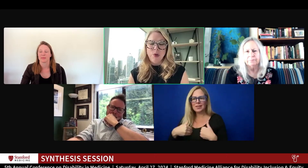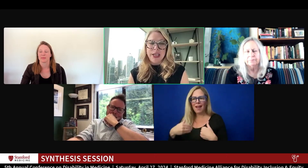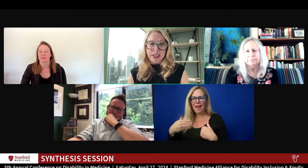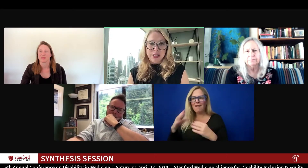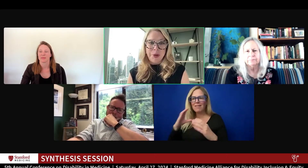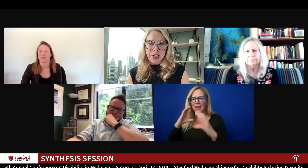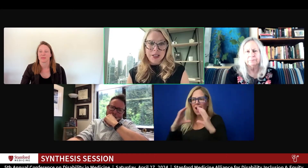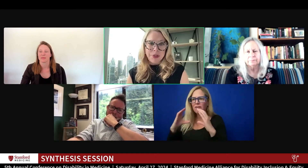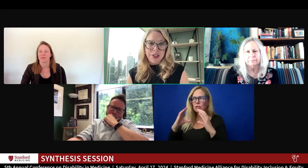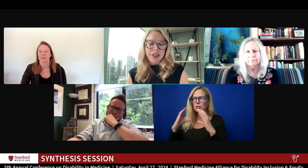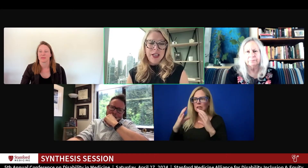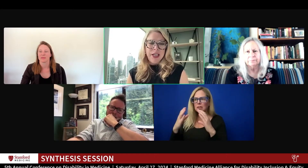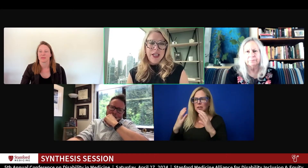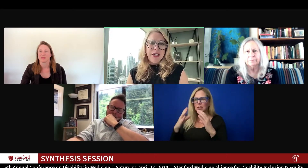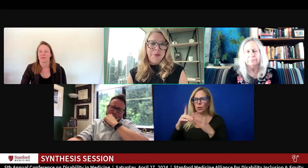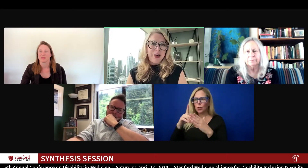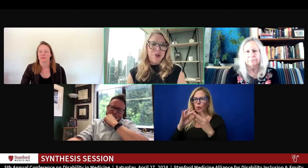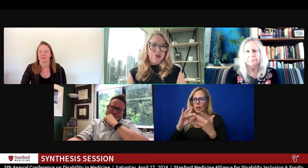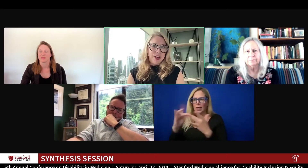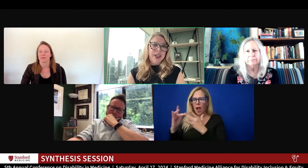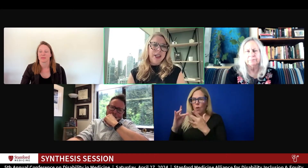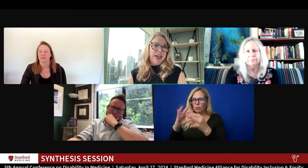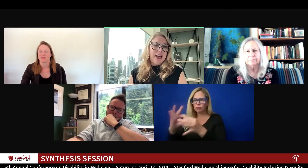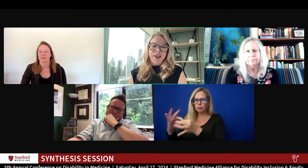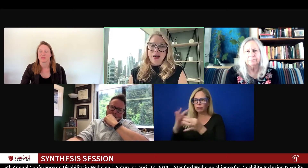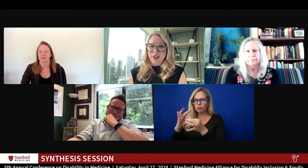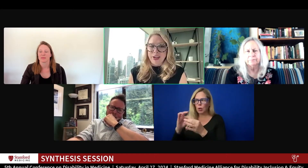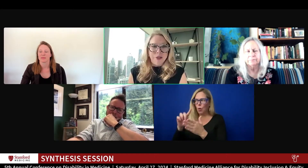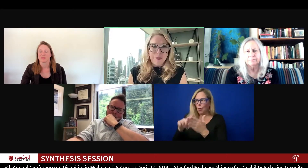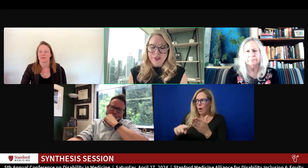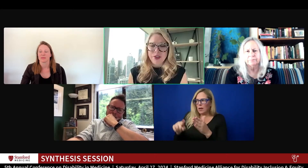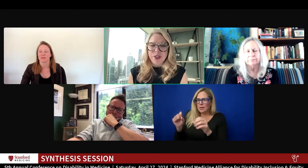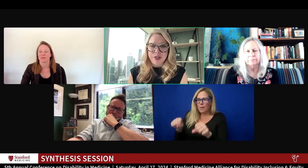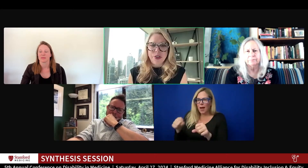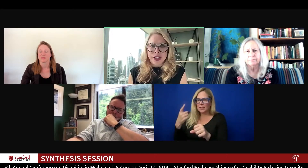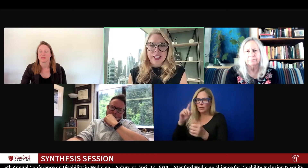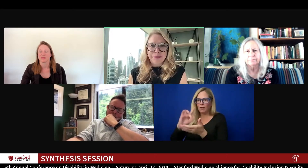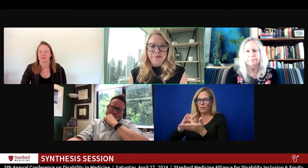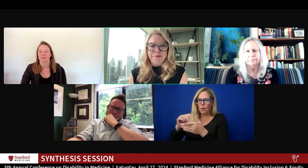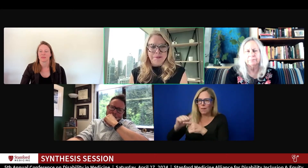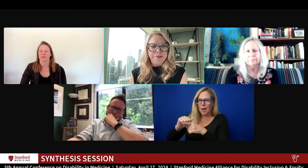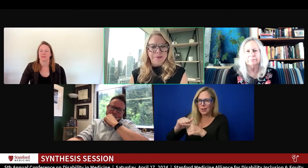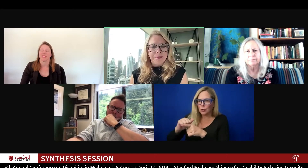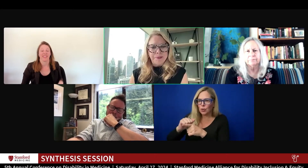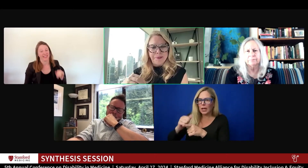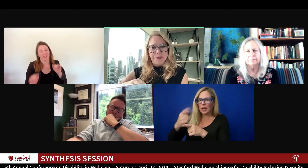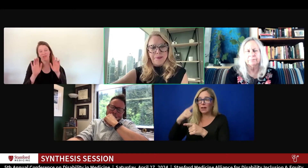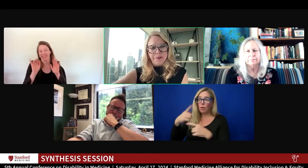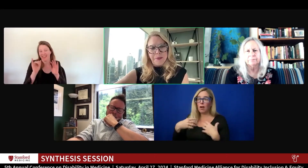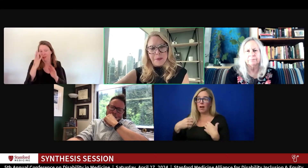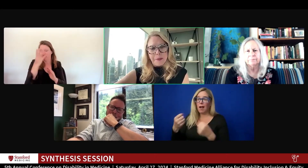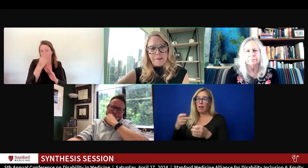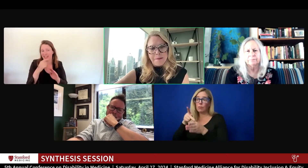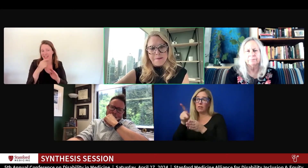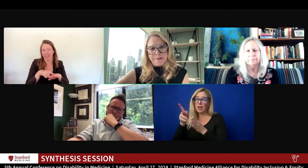of what is possible in medical training and other health professions training.